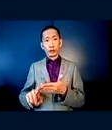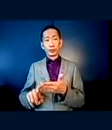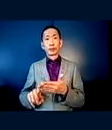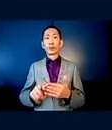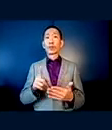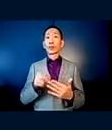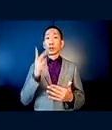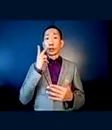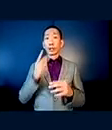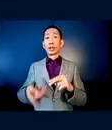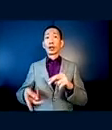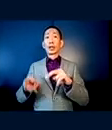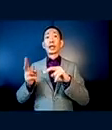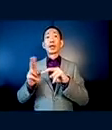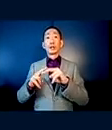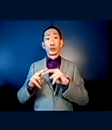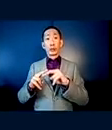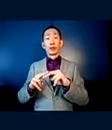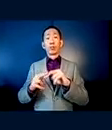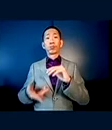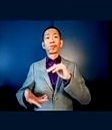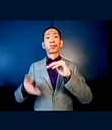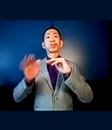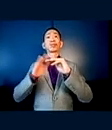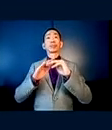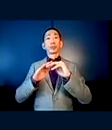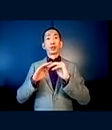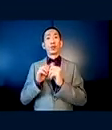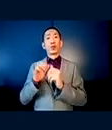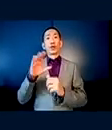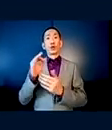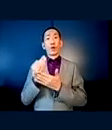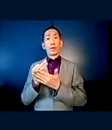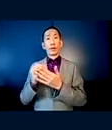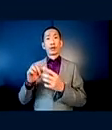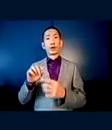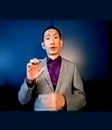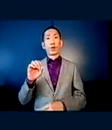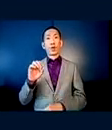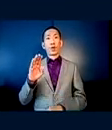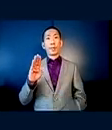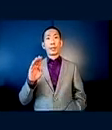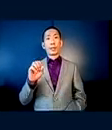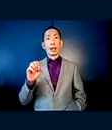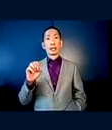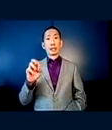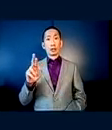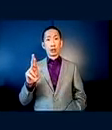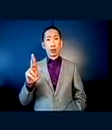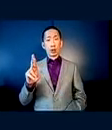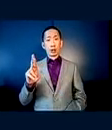SO WHAT YOU SEE HERE IS AN INCREASE THAT'S PRETTY SUBSTANTIAL IN THE CO-FUNDING TO